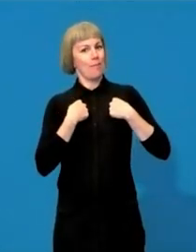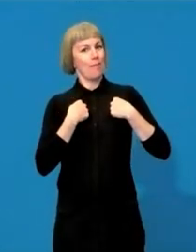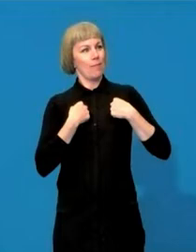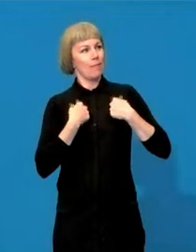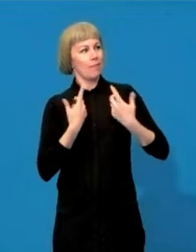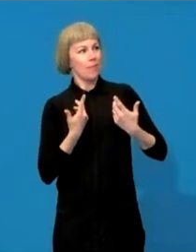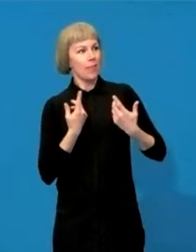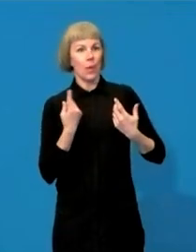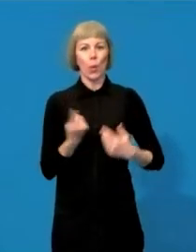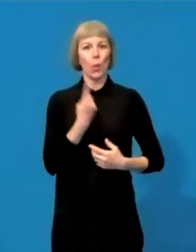and trying to help people.